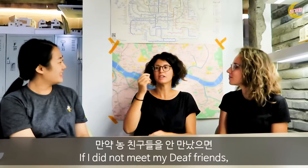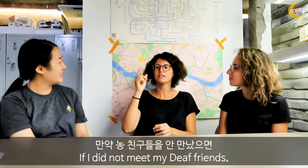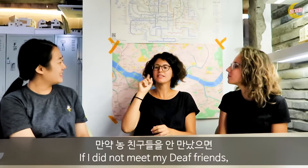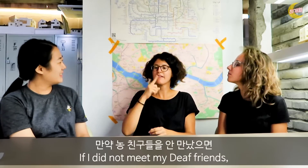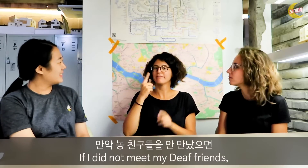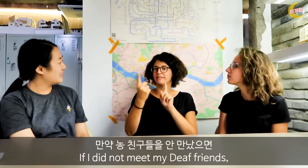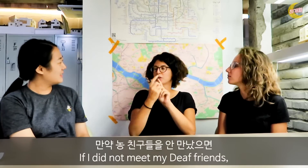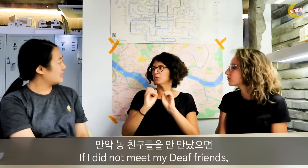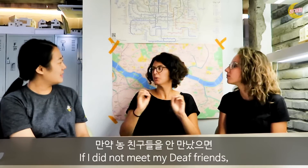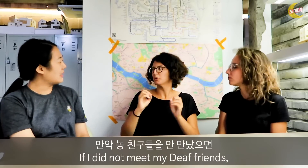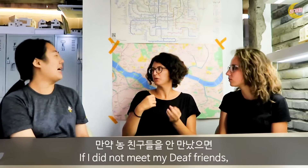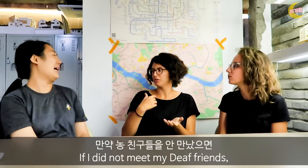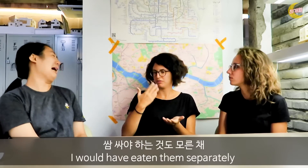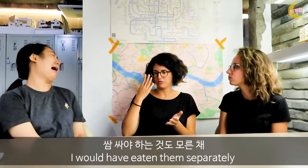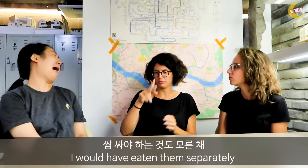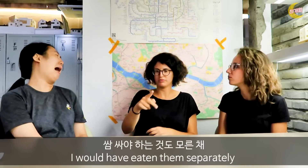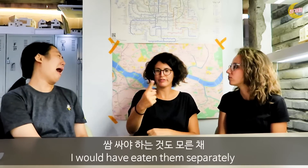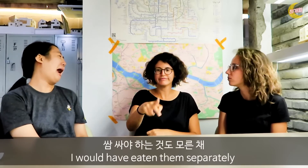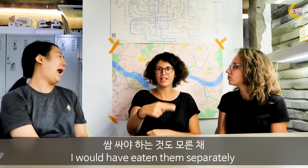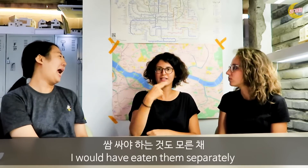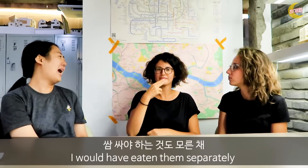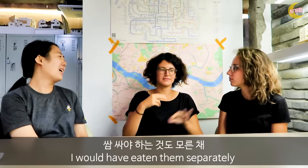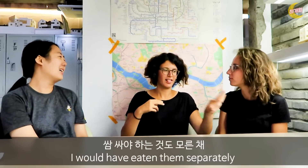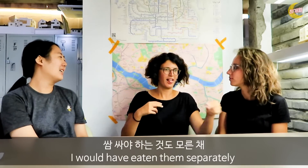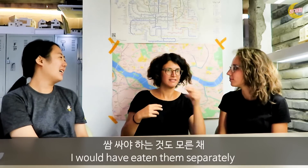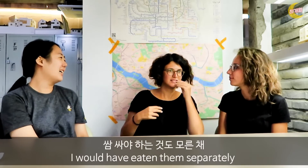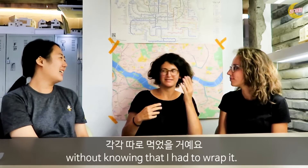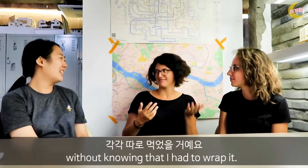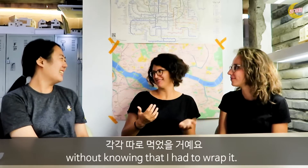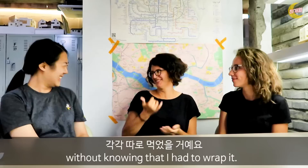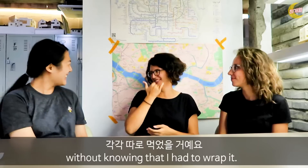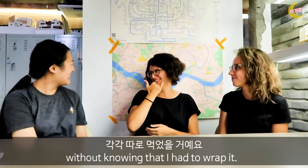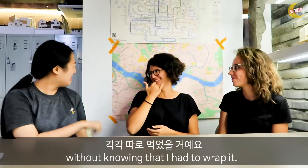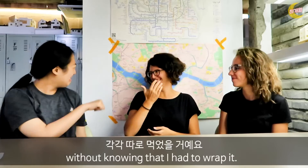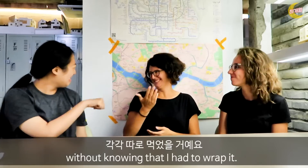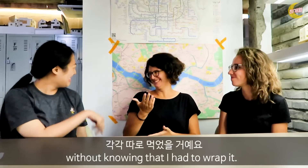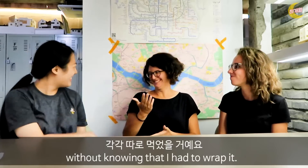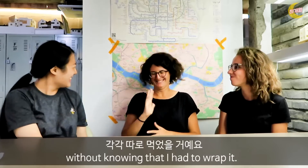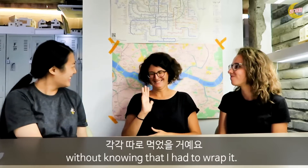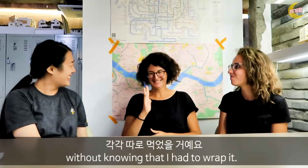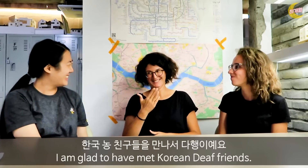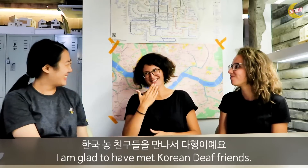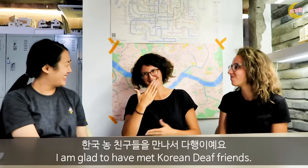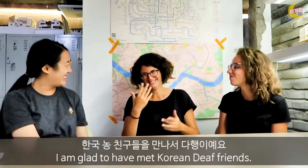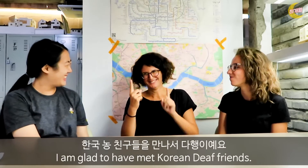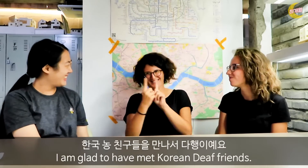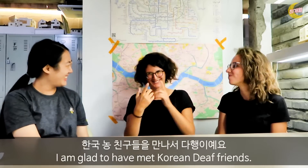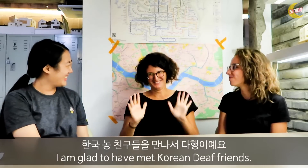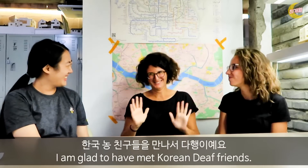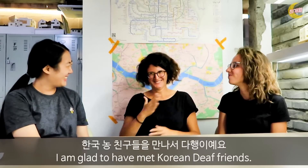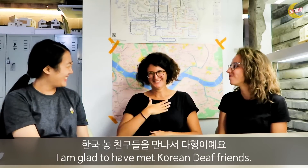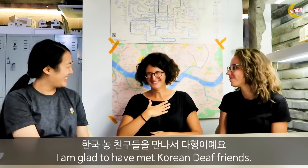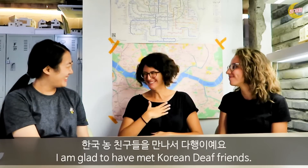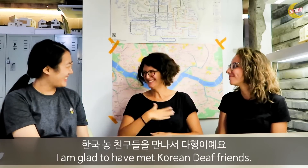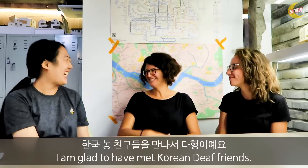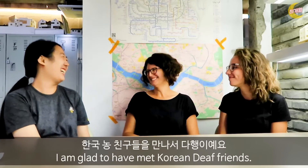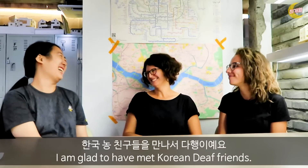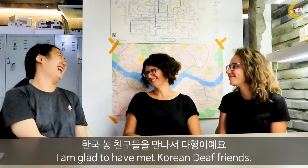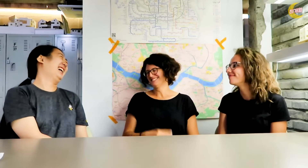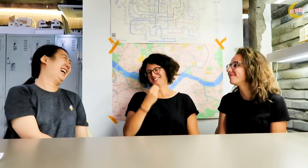If I did not meet my Deaf friends, I would have eaten them separately without knowing that I had to wrap it. I am glad to have met Korean Deaf friends.